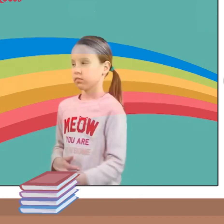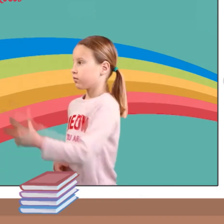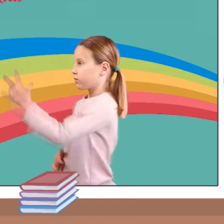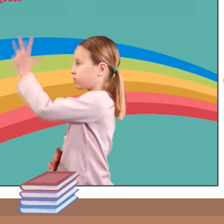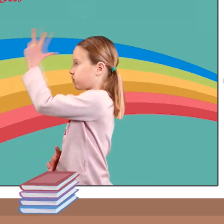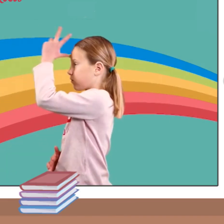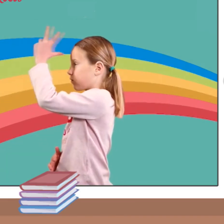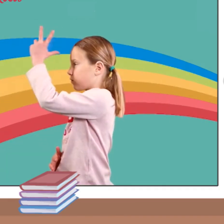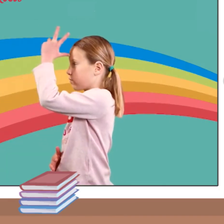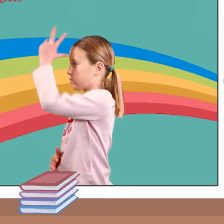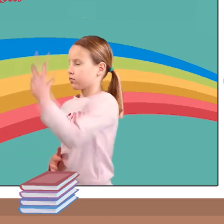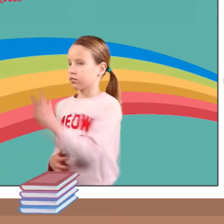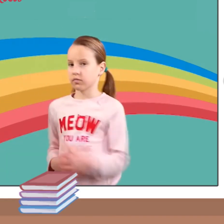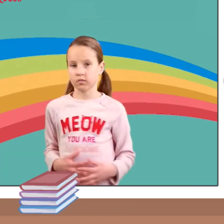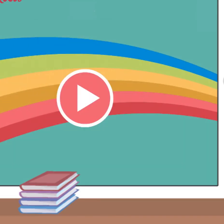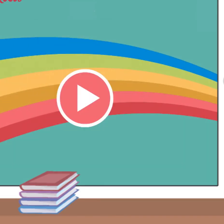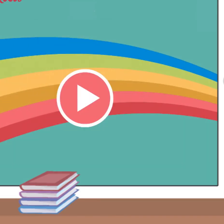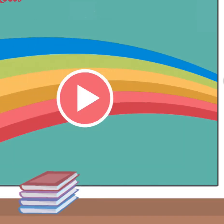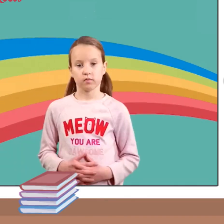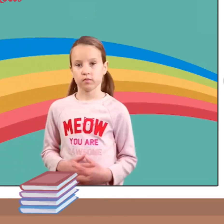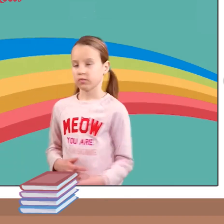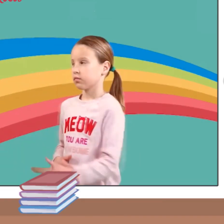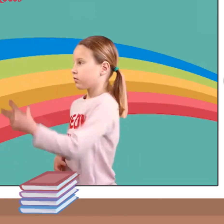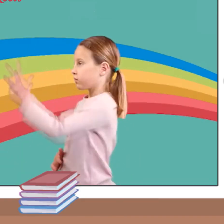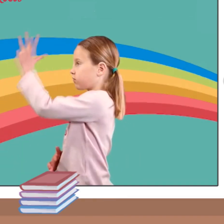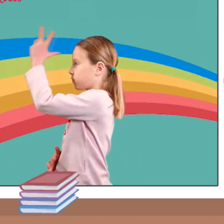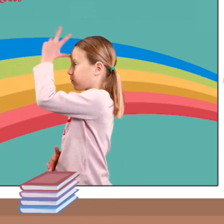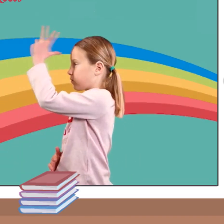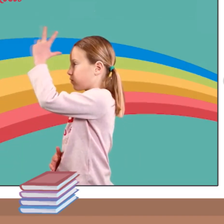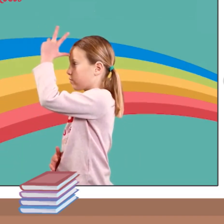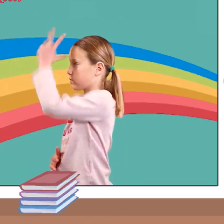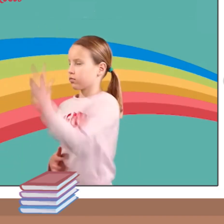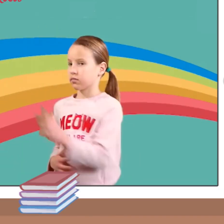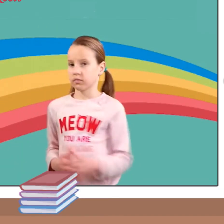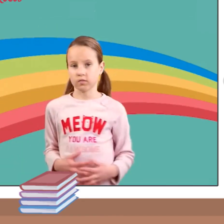Rooster